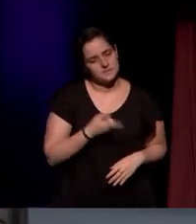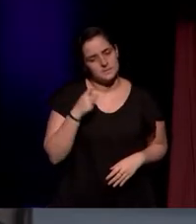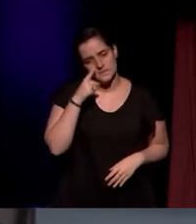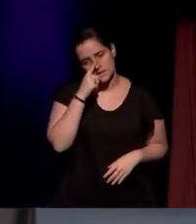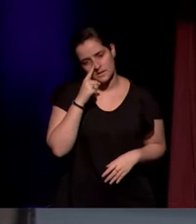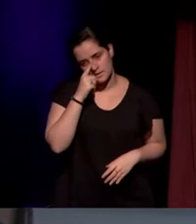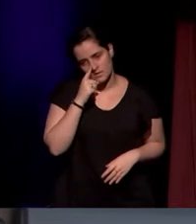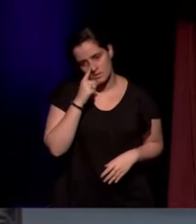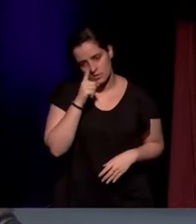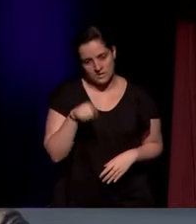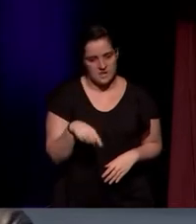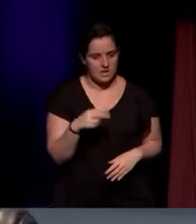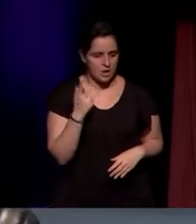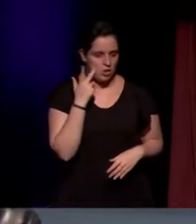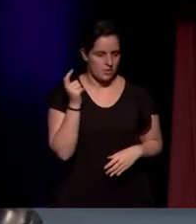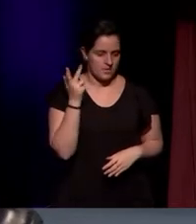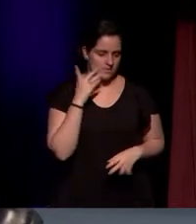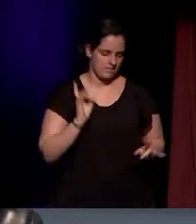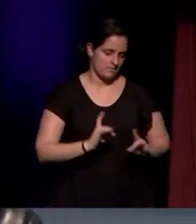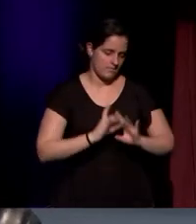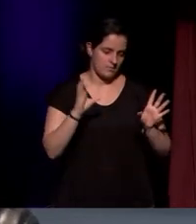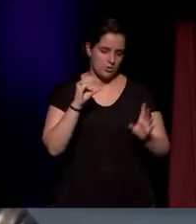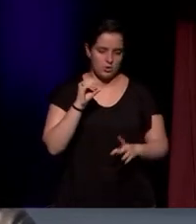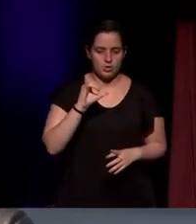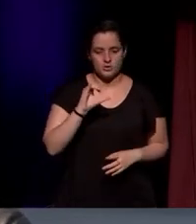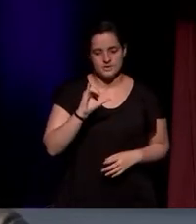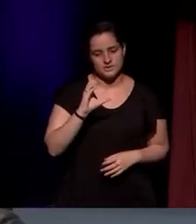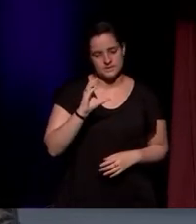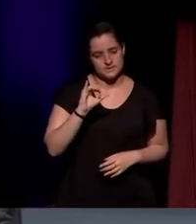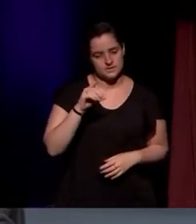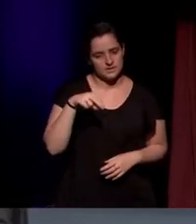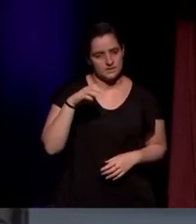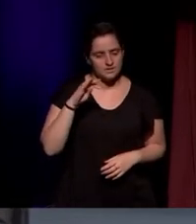of the normalization of Western freedom, but how to deal, then,